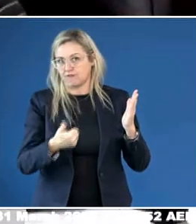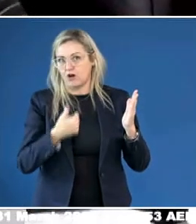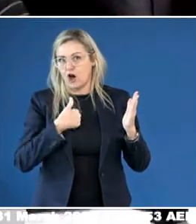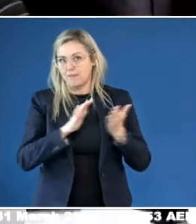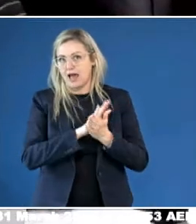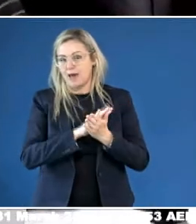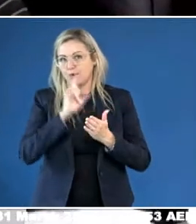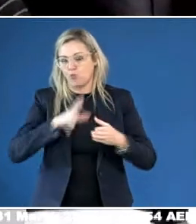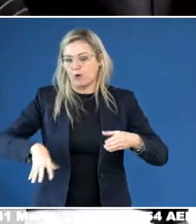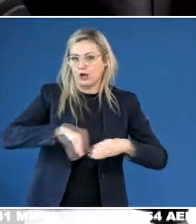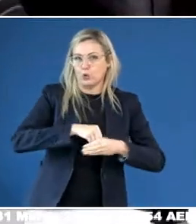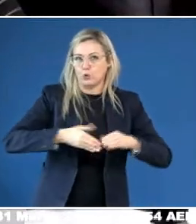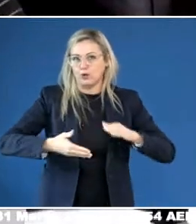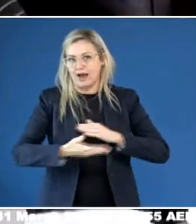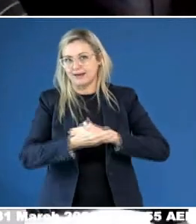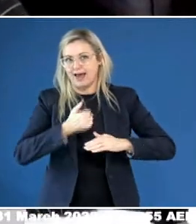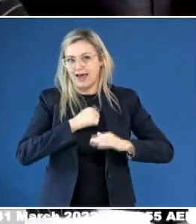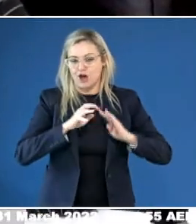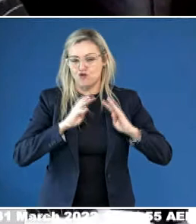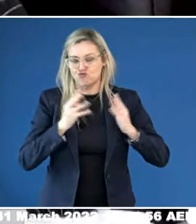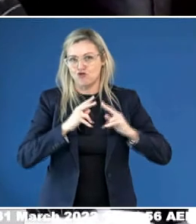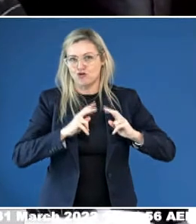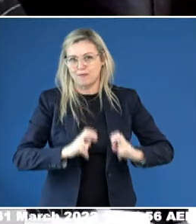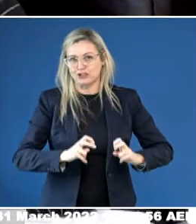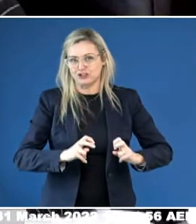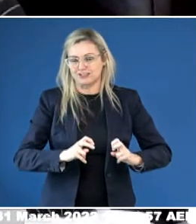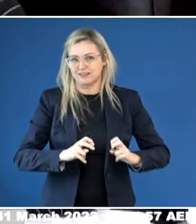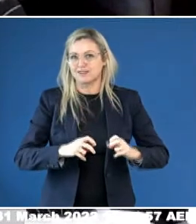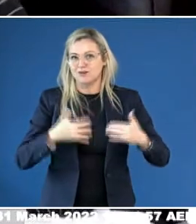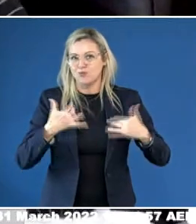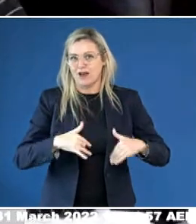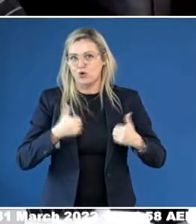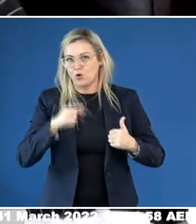that information out. And just building on Rhonda's, we have heard so many times today